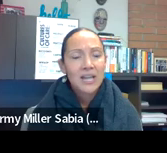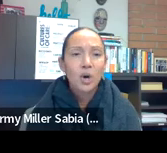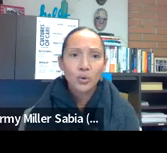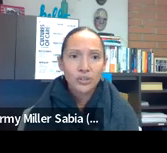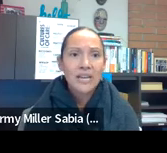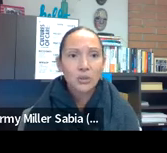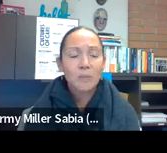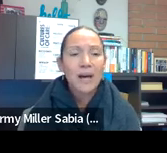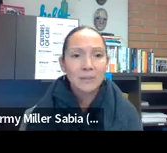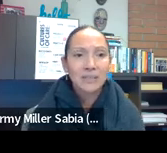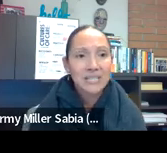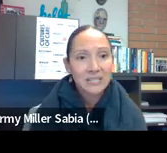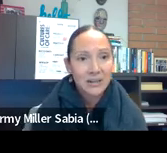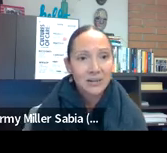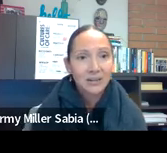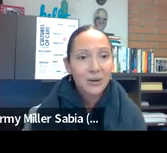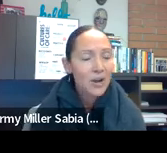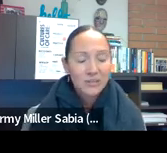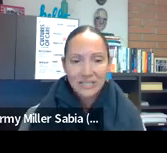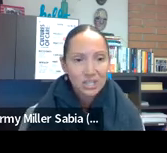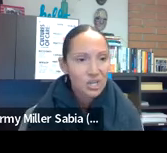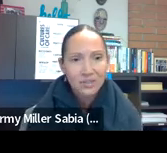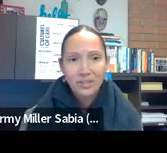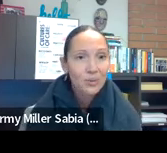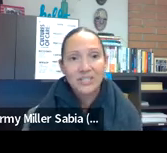And co-create those possibilities there, you know I always like to share that.